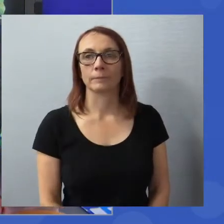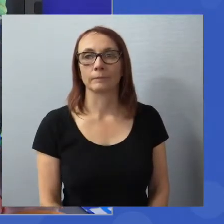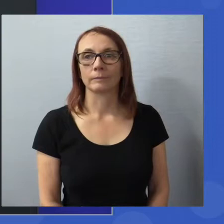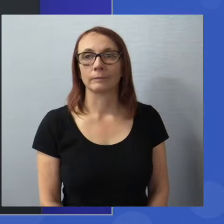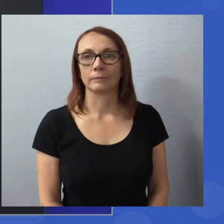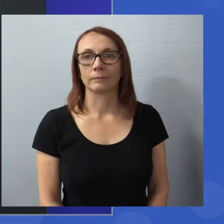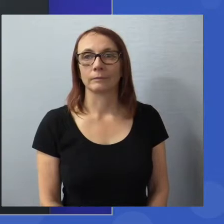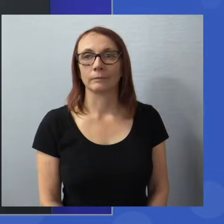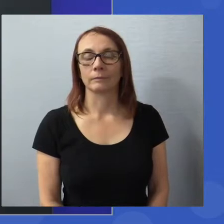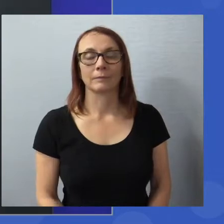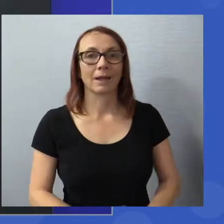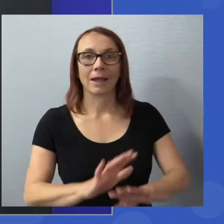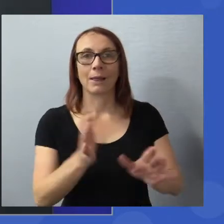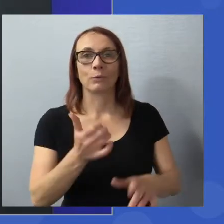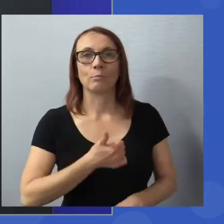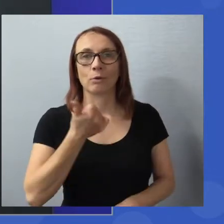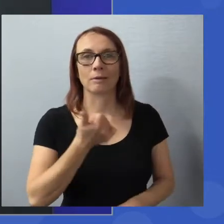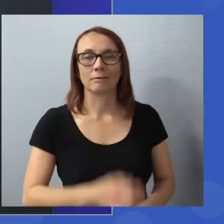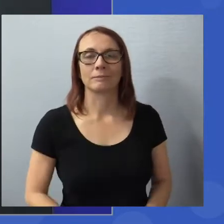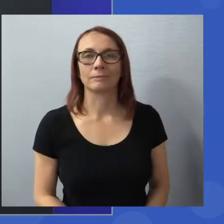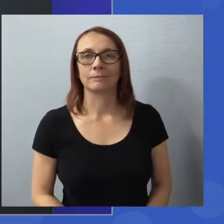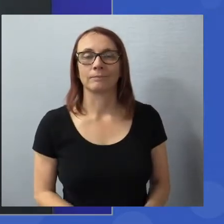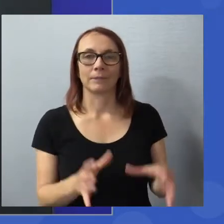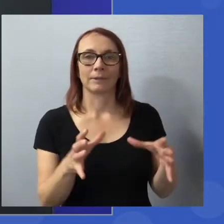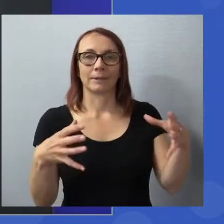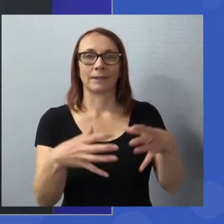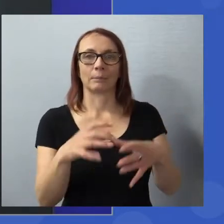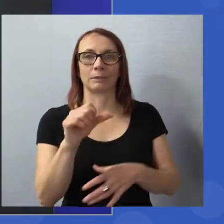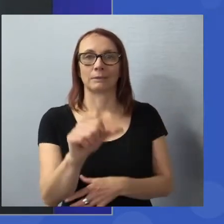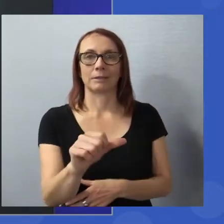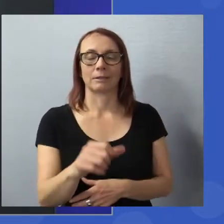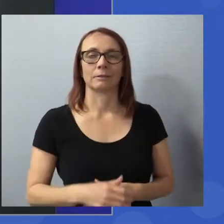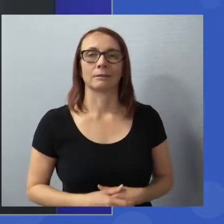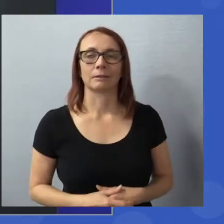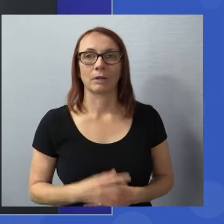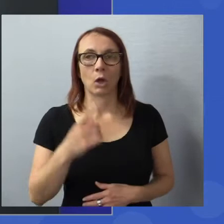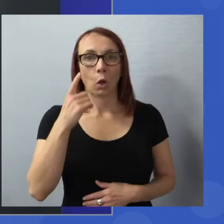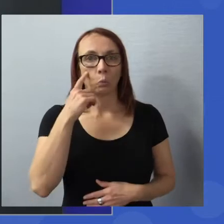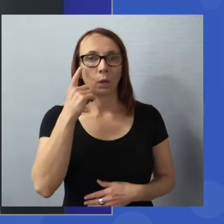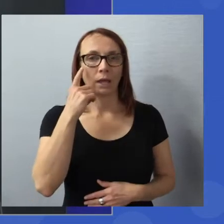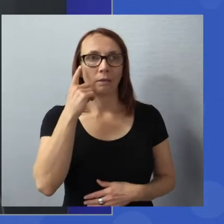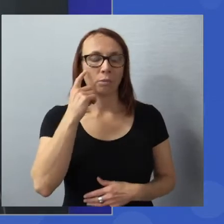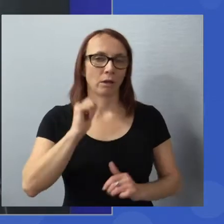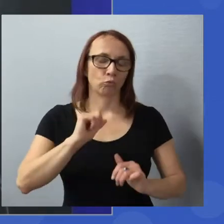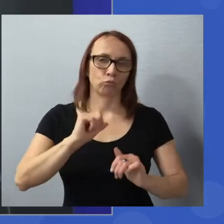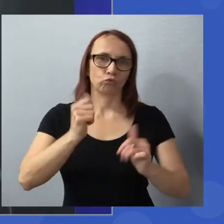morning table 6 we have a what we think is a marvelous aspiration and that being